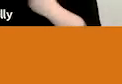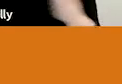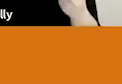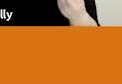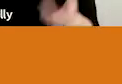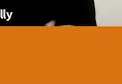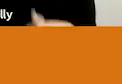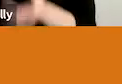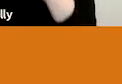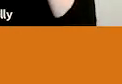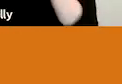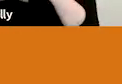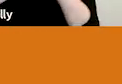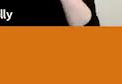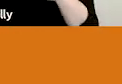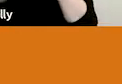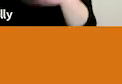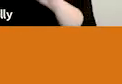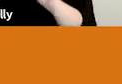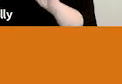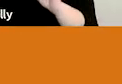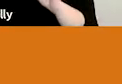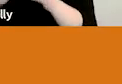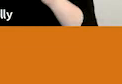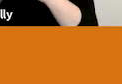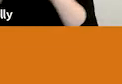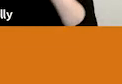information we are going to present to them in a very visual manner, so we incorporate lots of